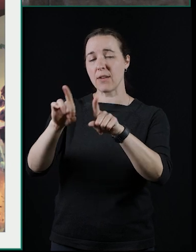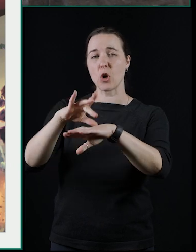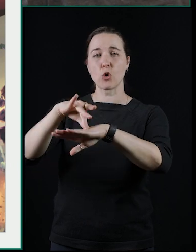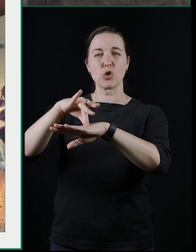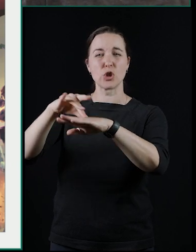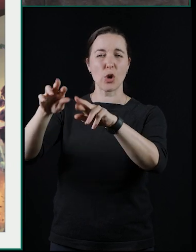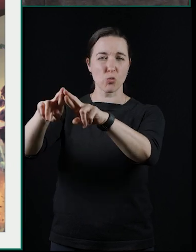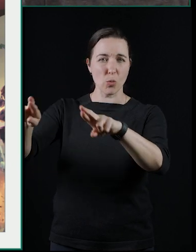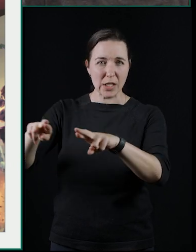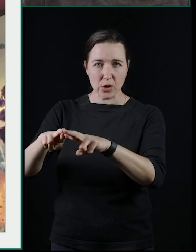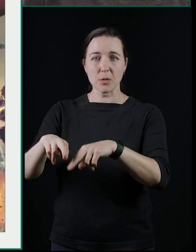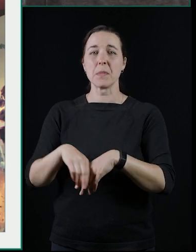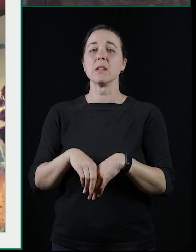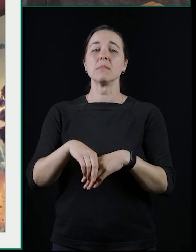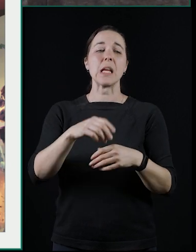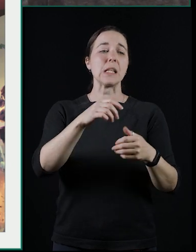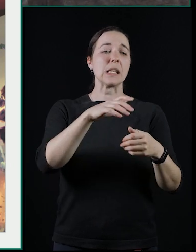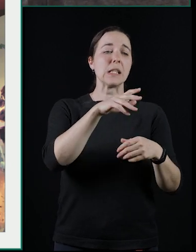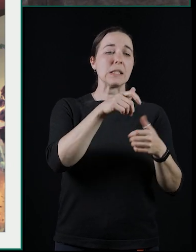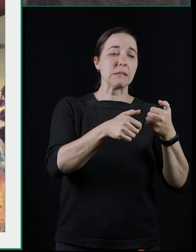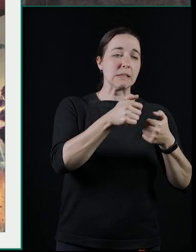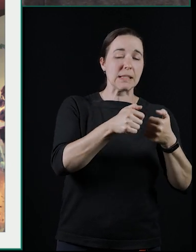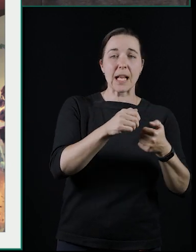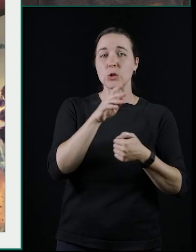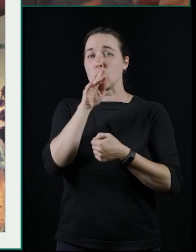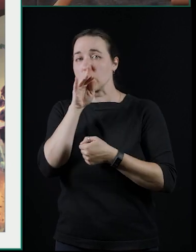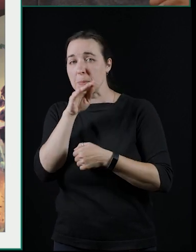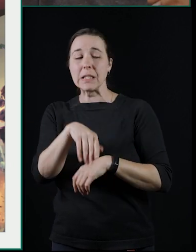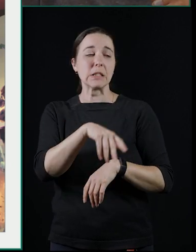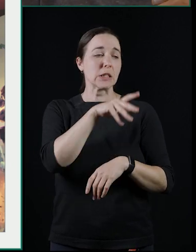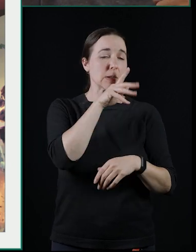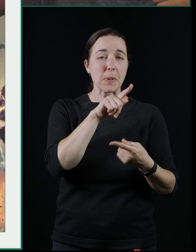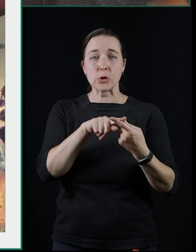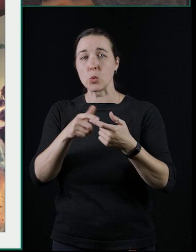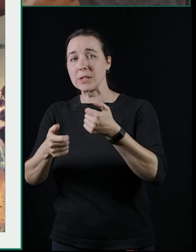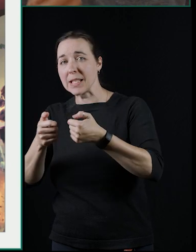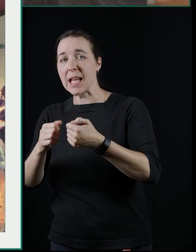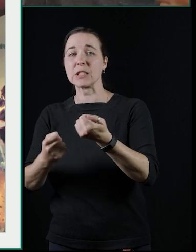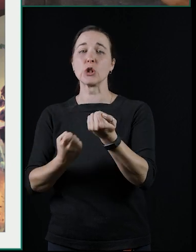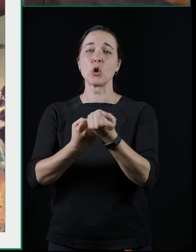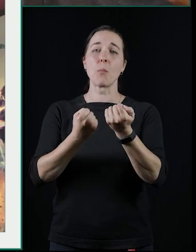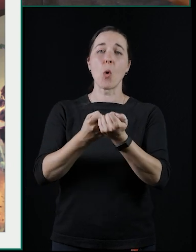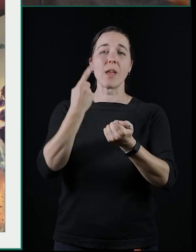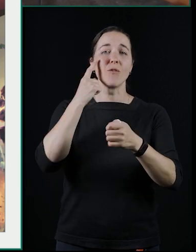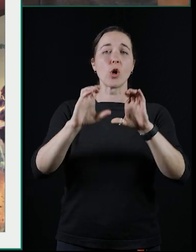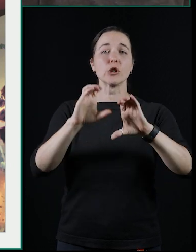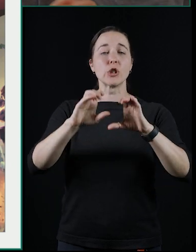Built-in speech to text and text to speech. Built-in support for chat translation,